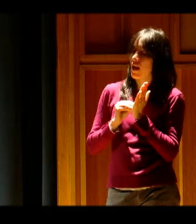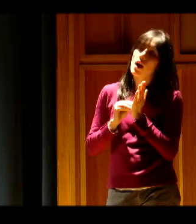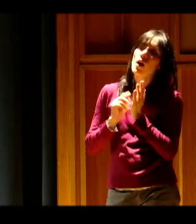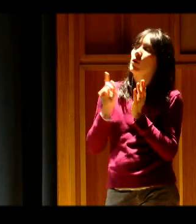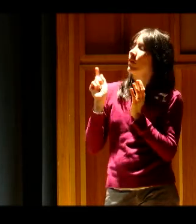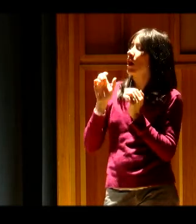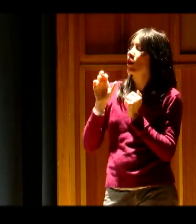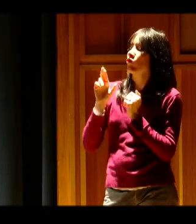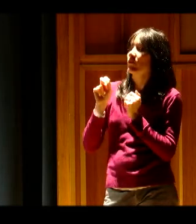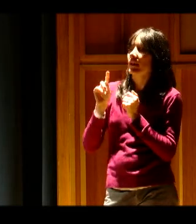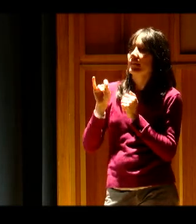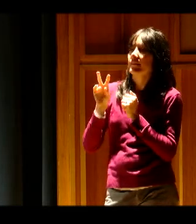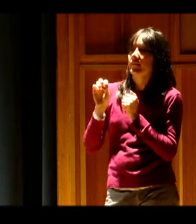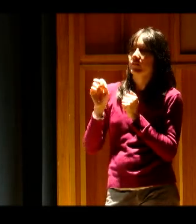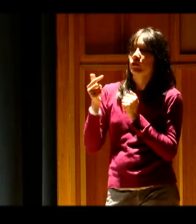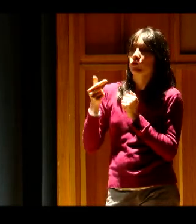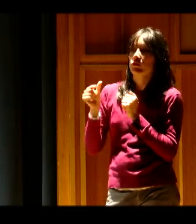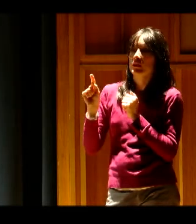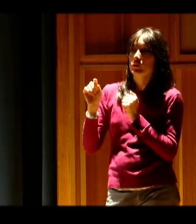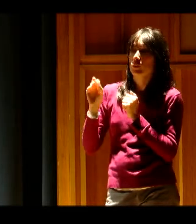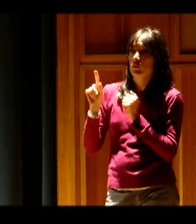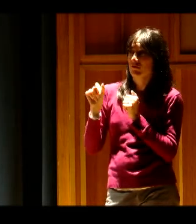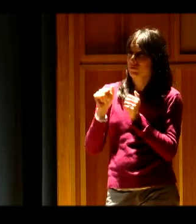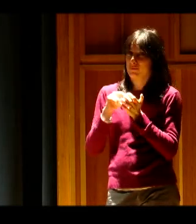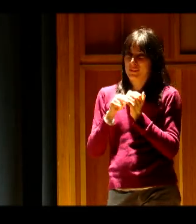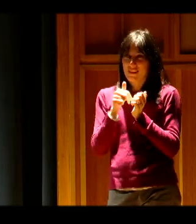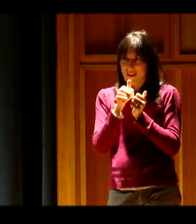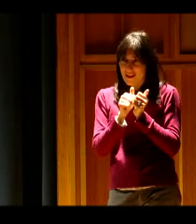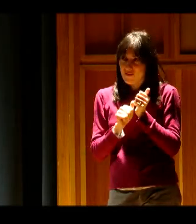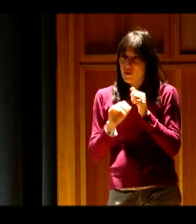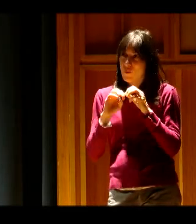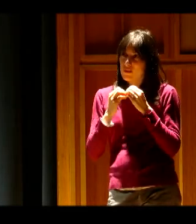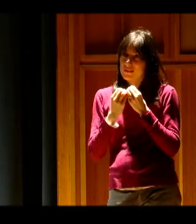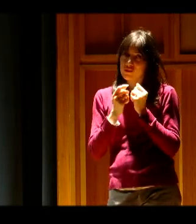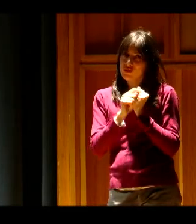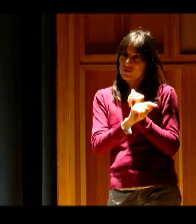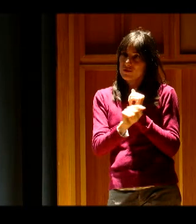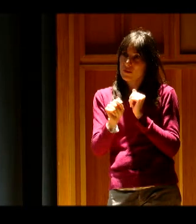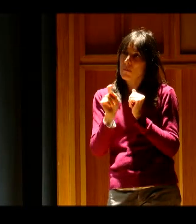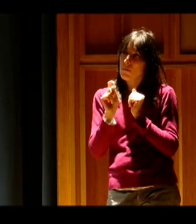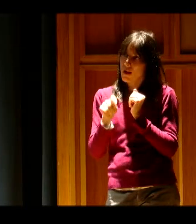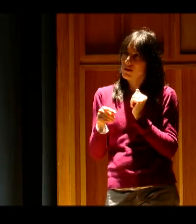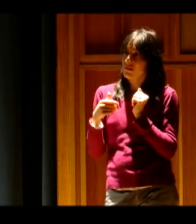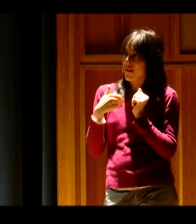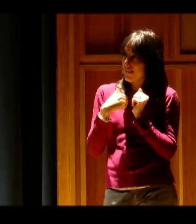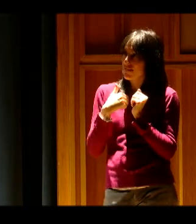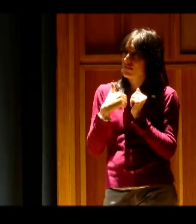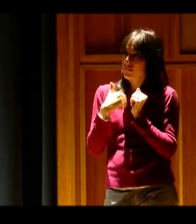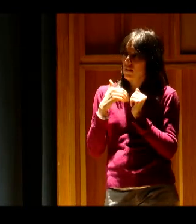which means that every single organization, has to have a carbon footprint annually.